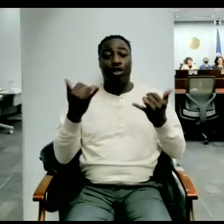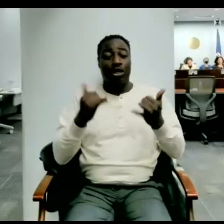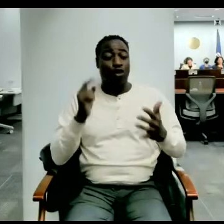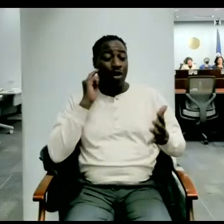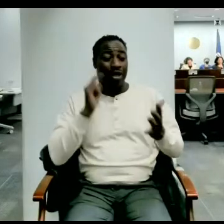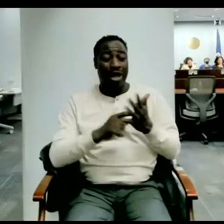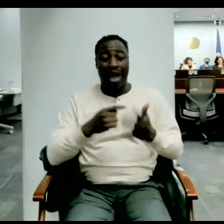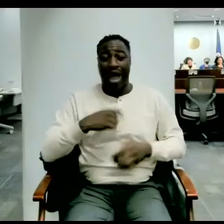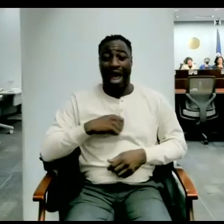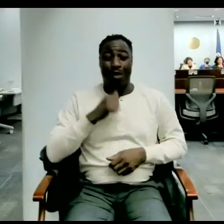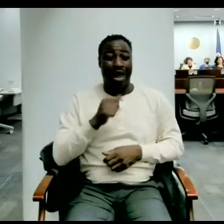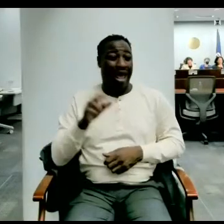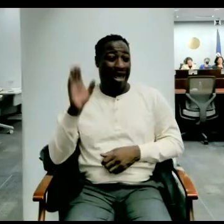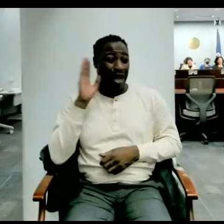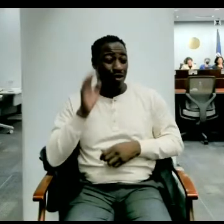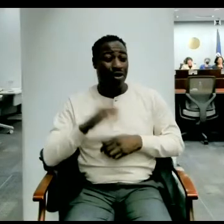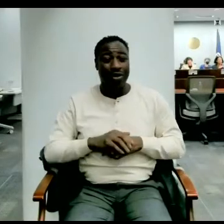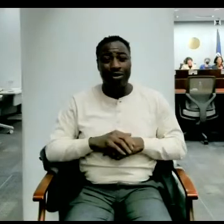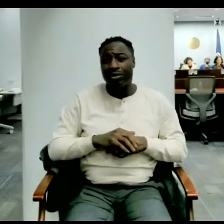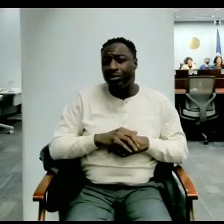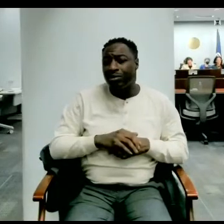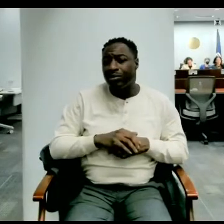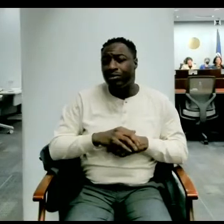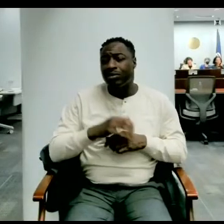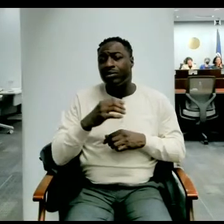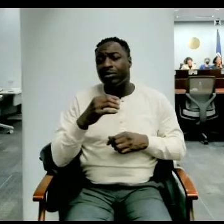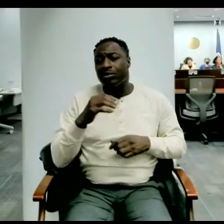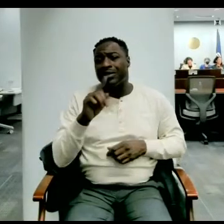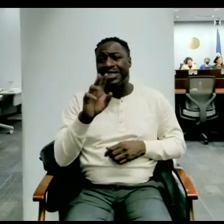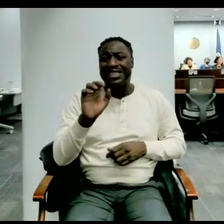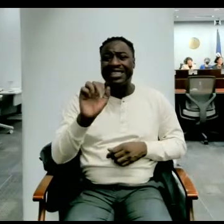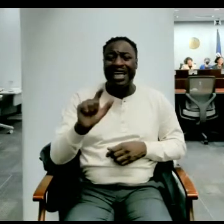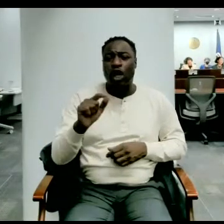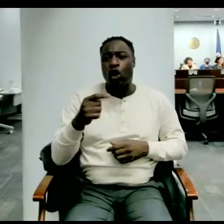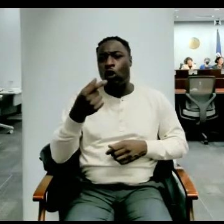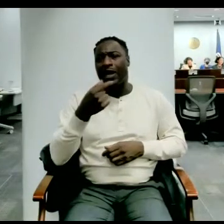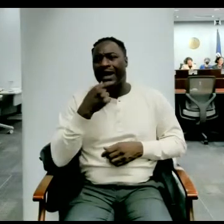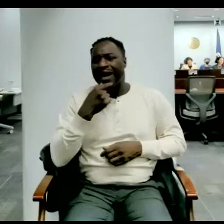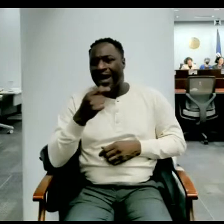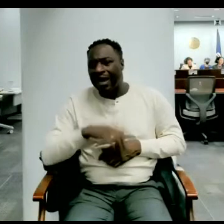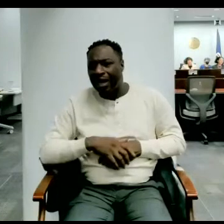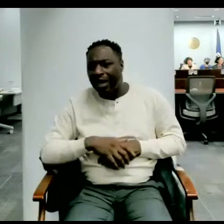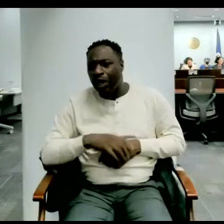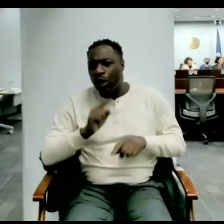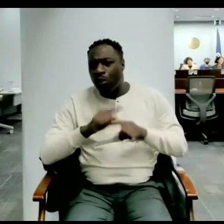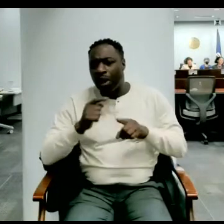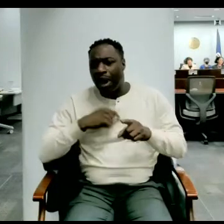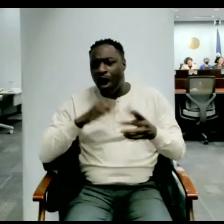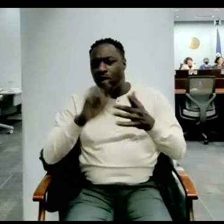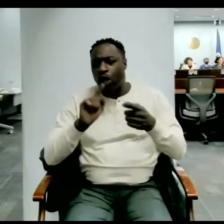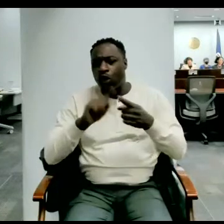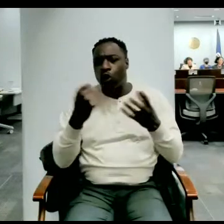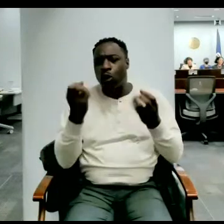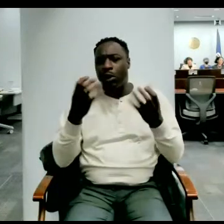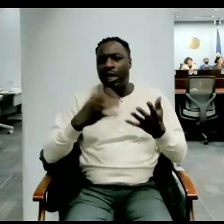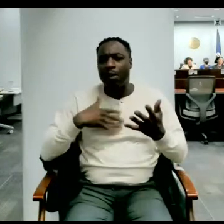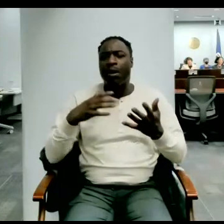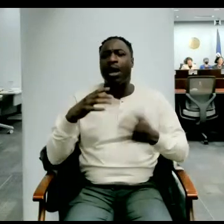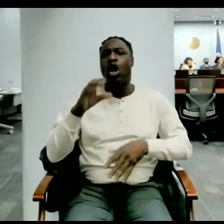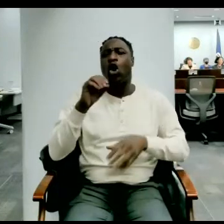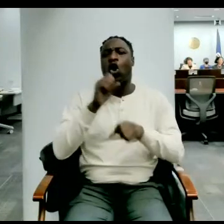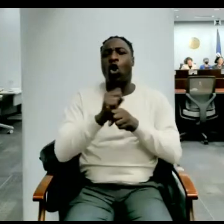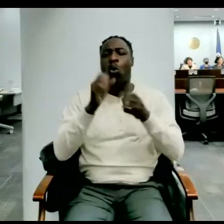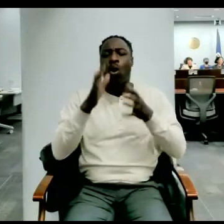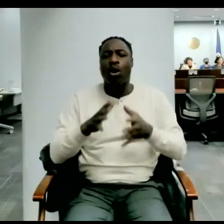I'm not hearing just Darrell Gay or Darrell Gay on behalf of Aaron Fox, I reached out both inside